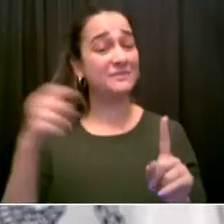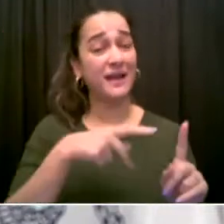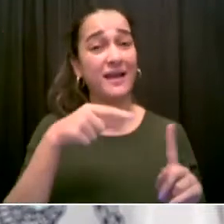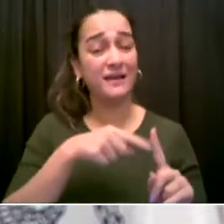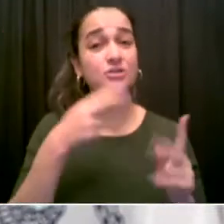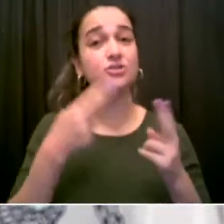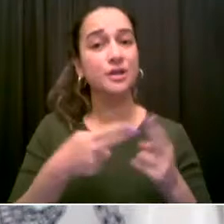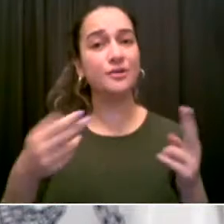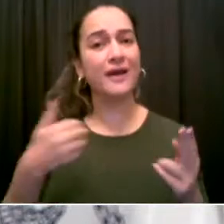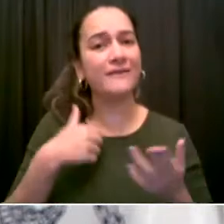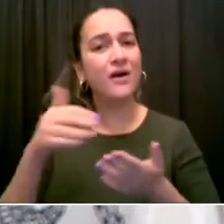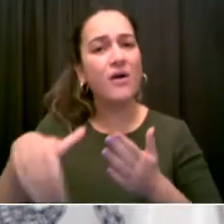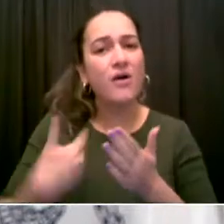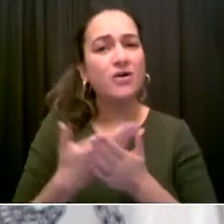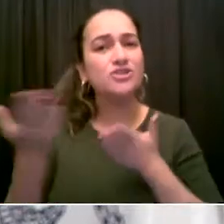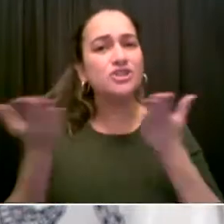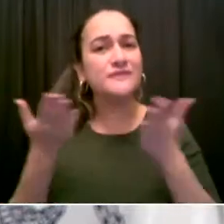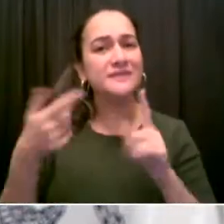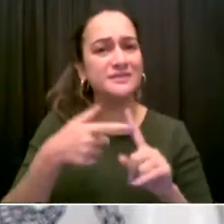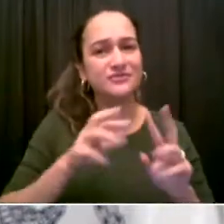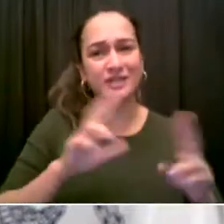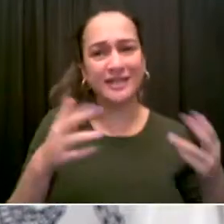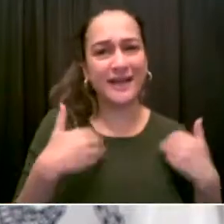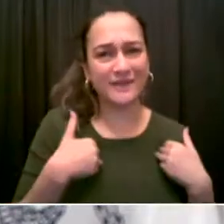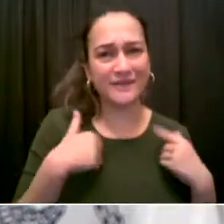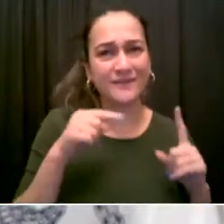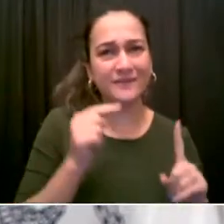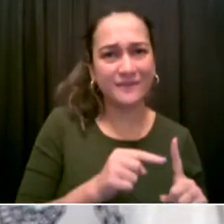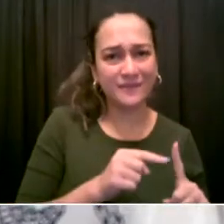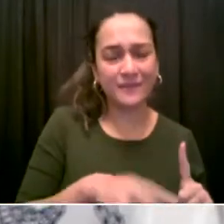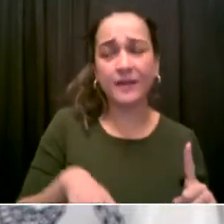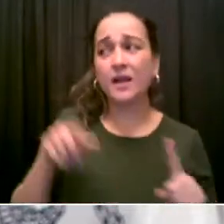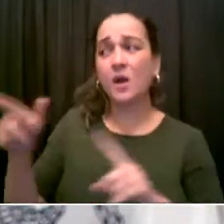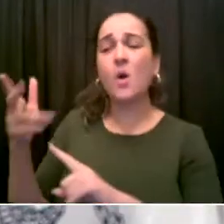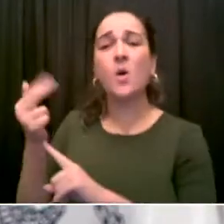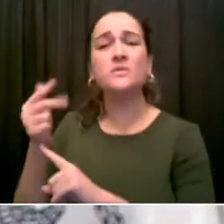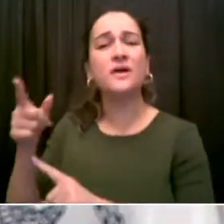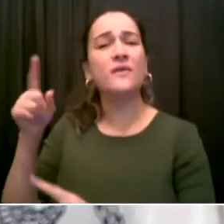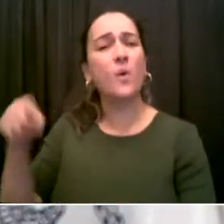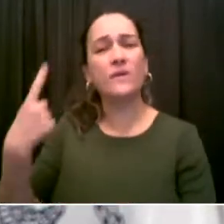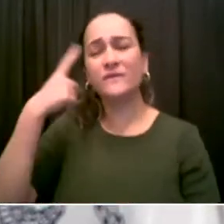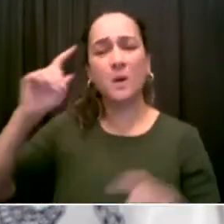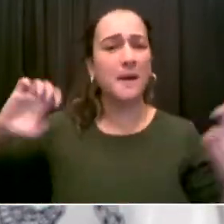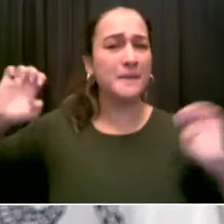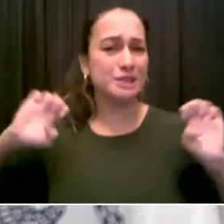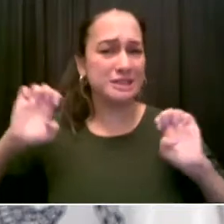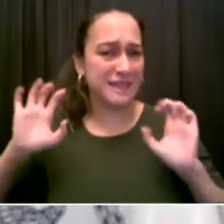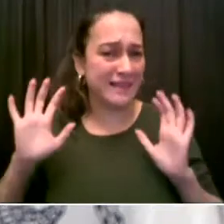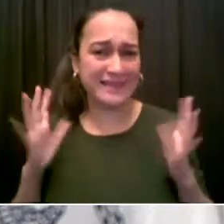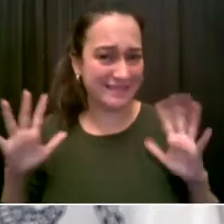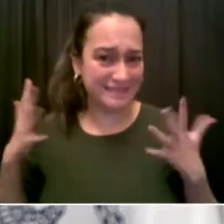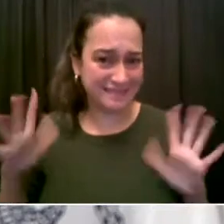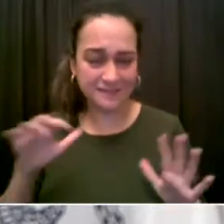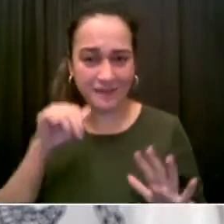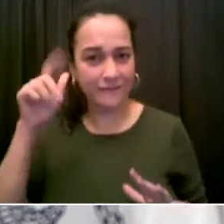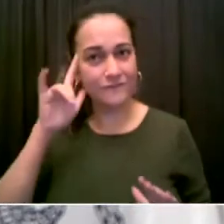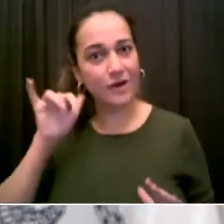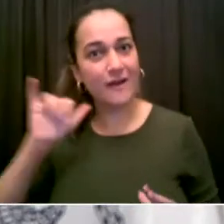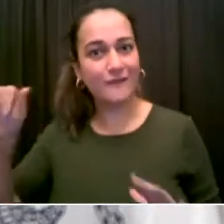SHELTERS WHICH ARE BUILT TO SUPPORT THEM. THAT IS WHAT THEY ARE THER E FOR. THE HOTELSER WE